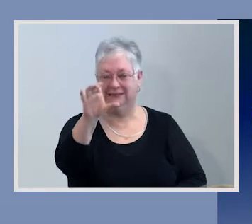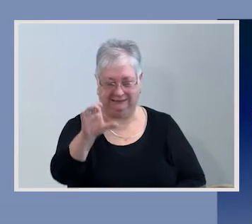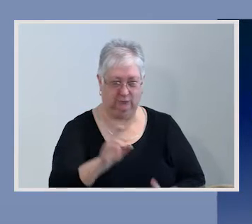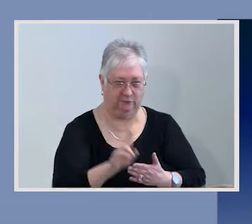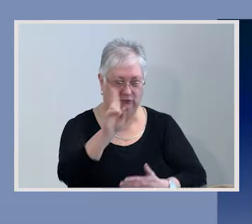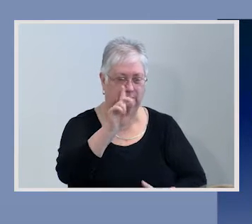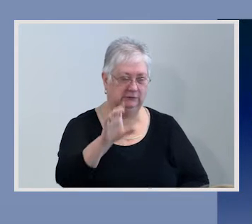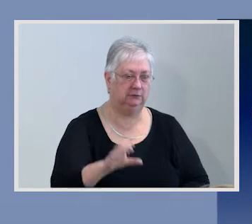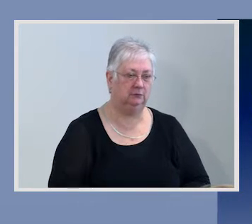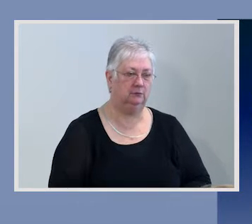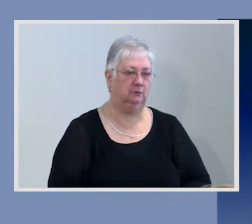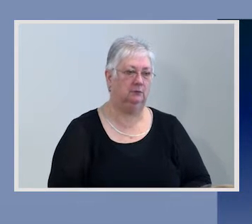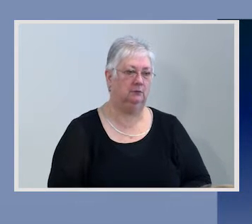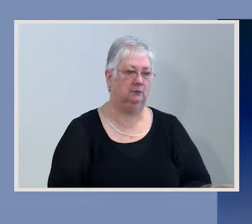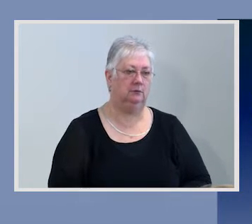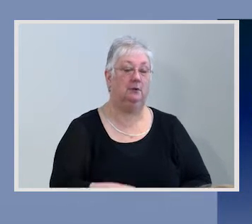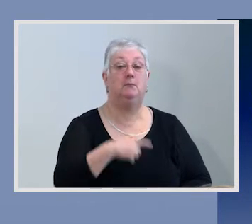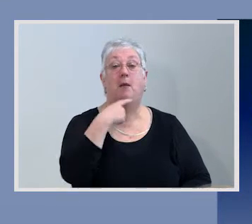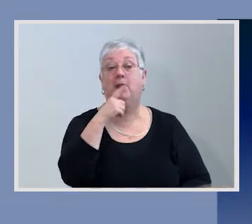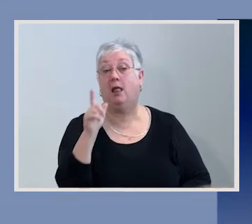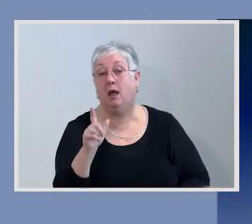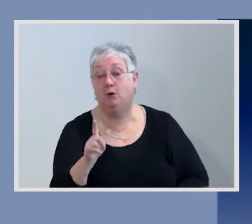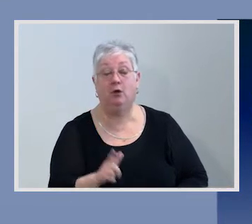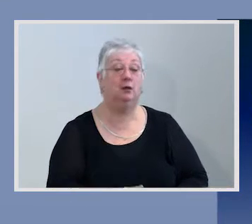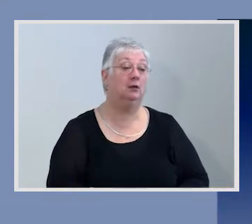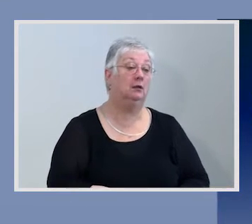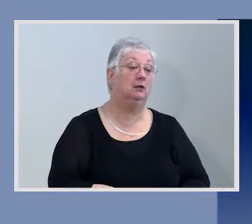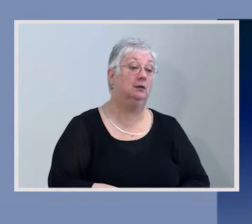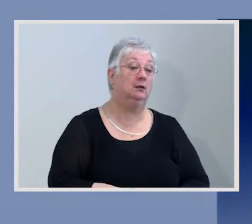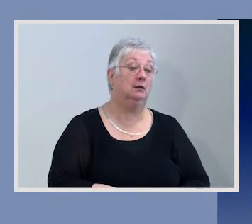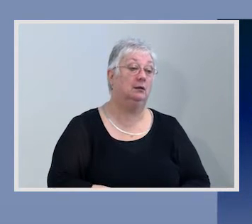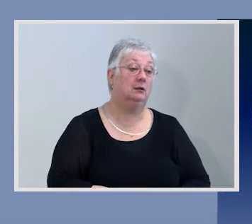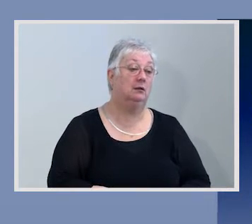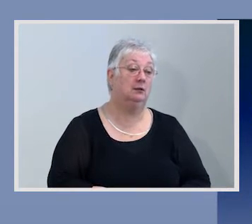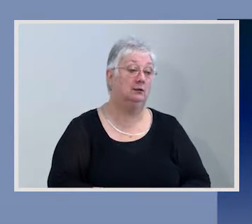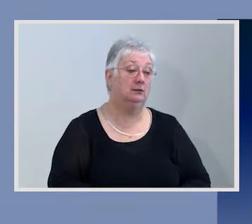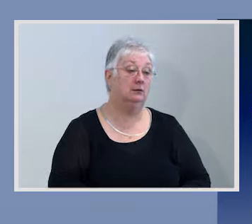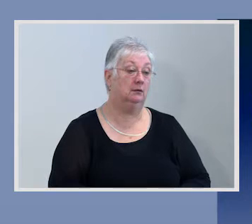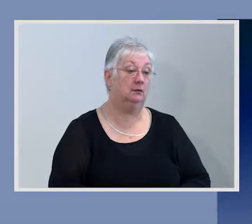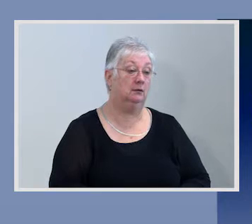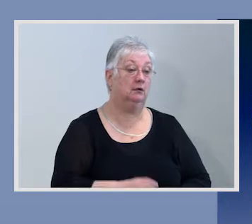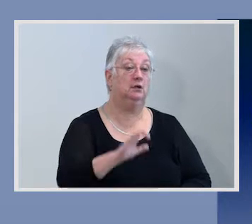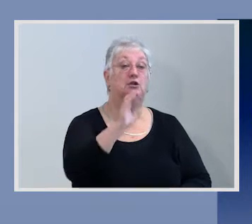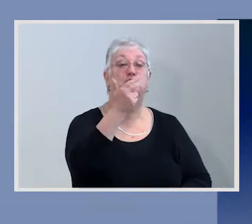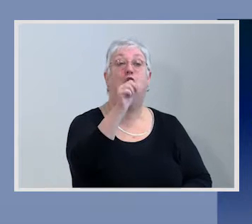PUBLIC SCHOOL SYSTEM, THE CHARTER SCHOOL SYSTEM, $2.1 BILLION. NEXT HEALTH AND HUMAN SERVICES,